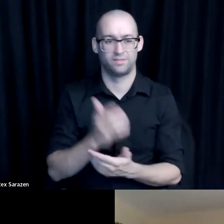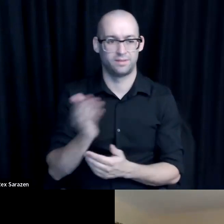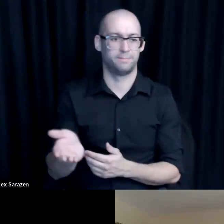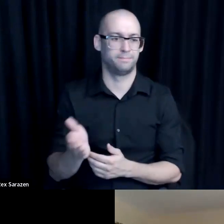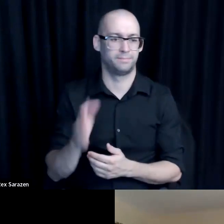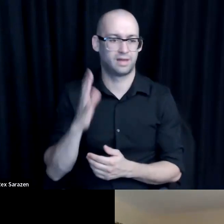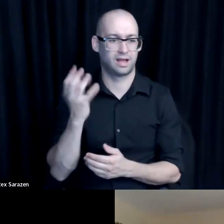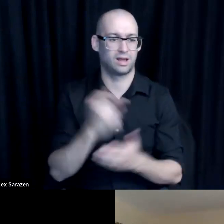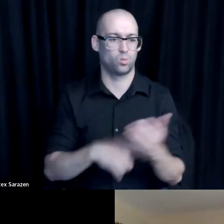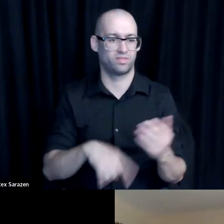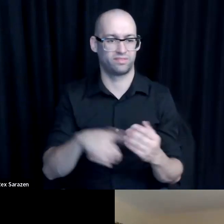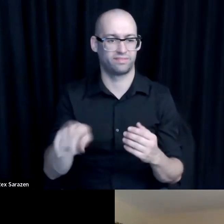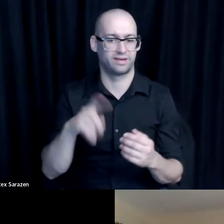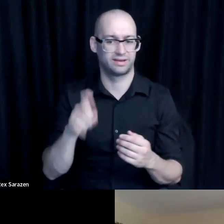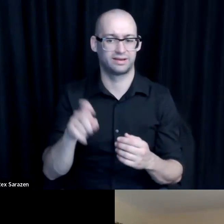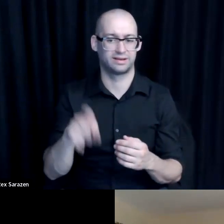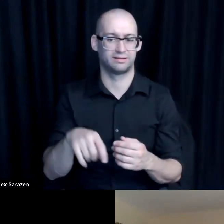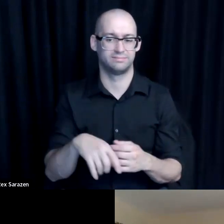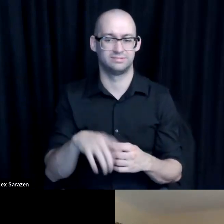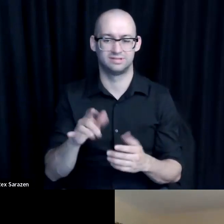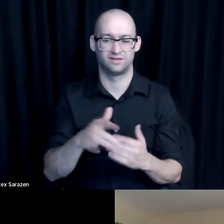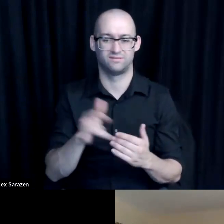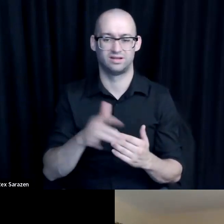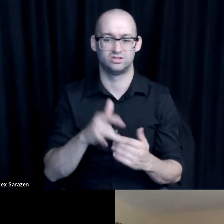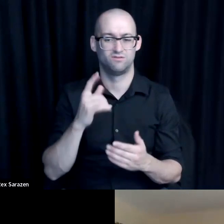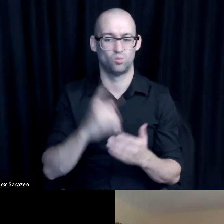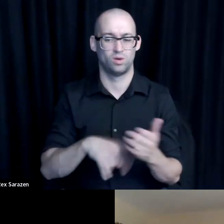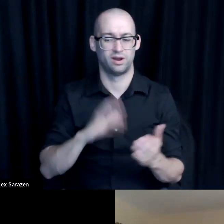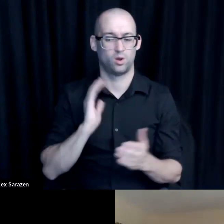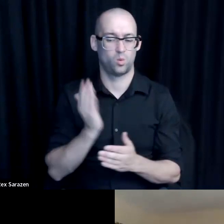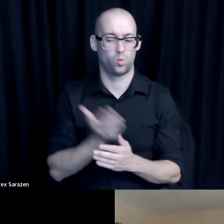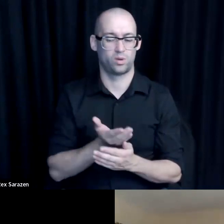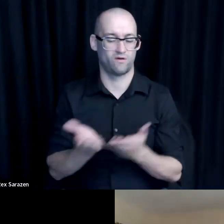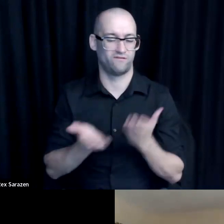what they need, so that they can take advantage of of what we offer. But then also all the other